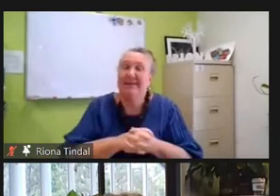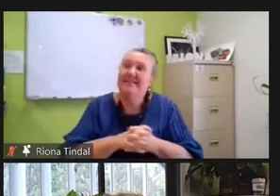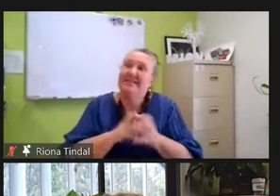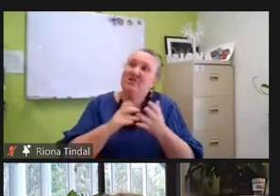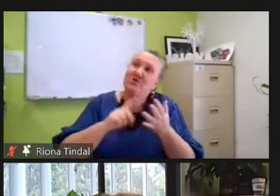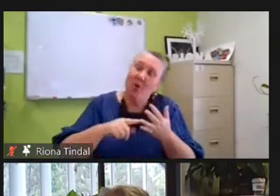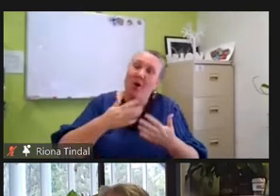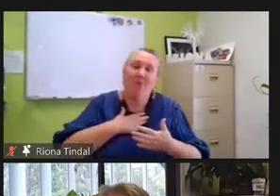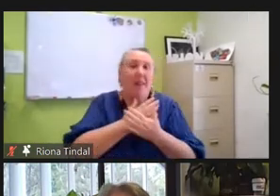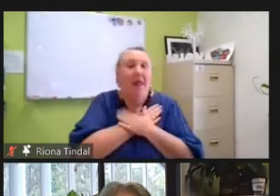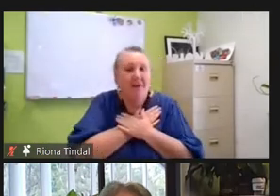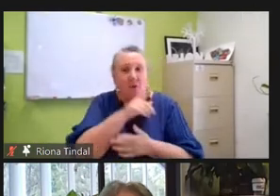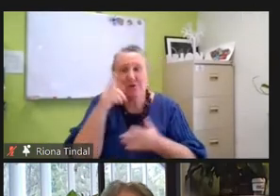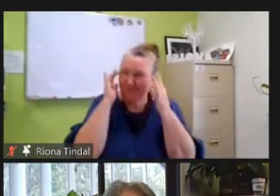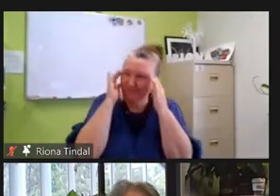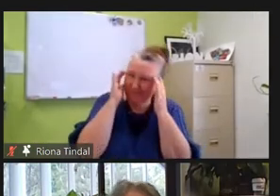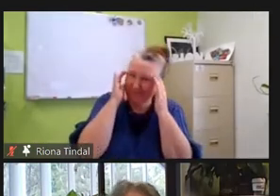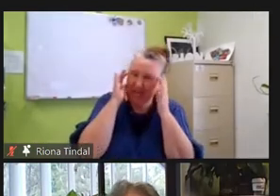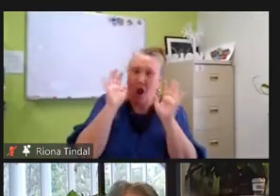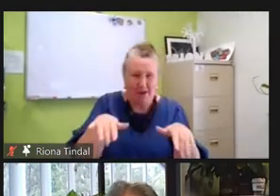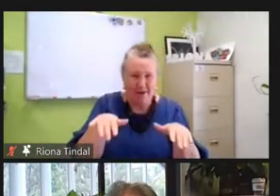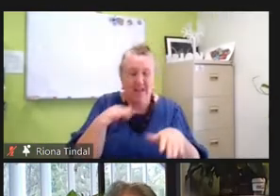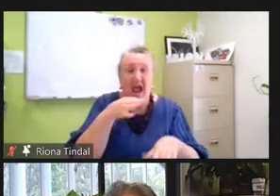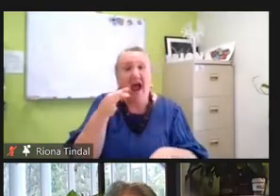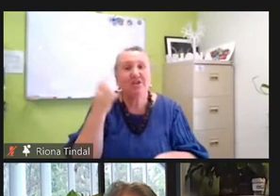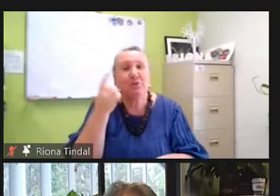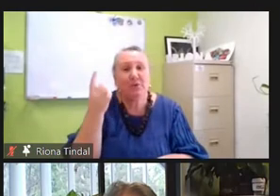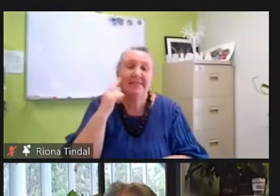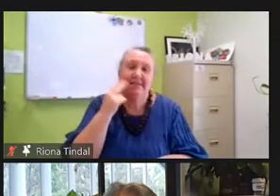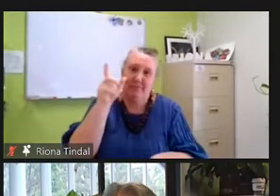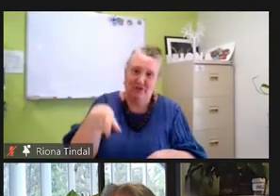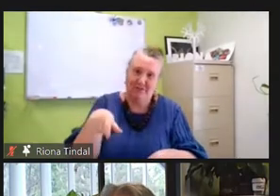is not accessible. This is in fact a barrier. I would like all of you please to think, okay,